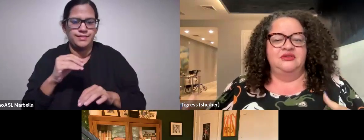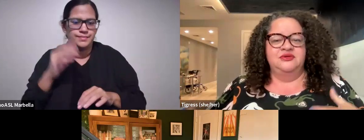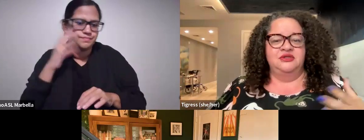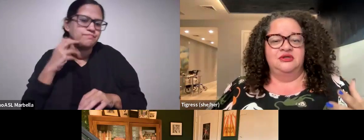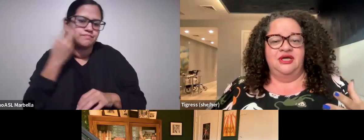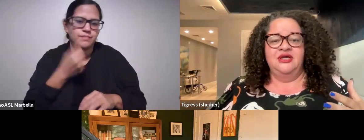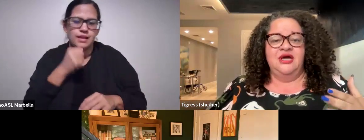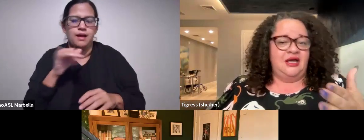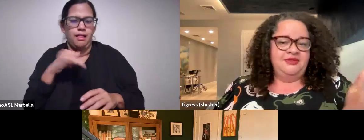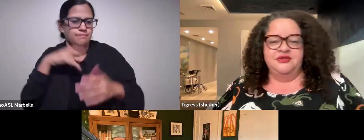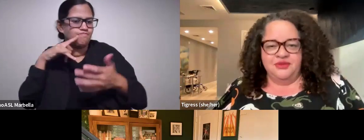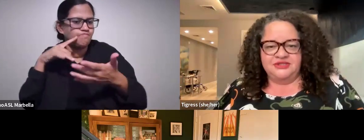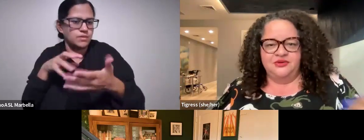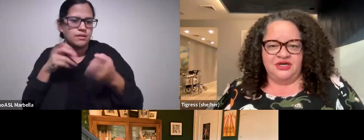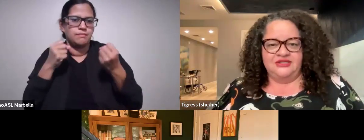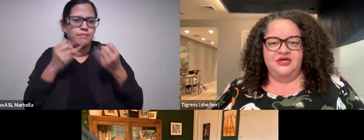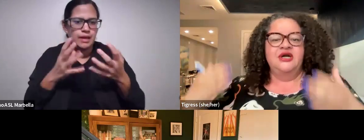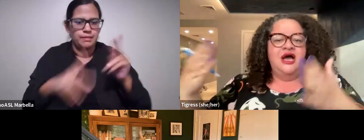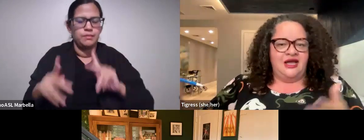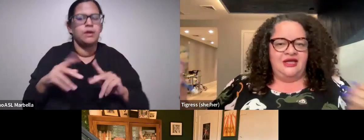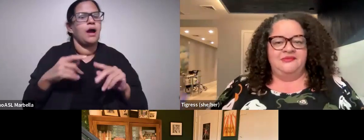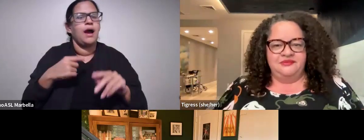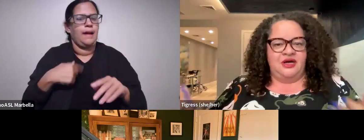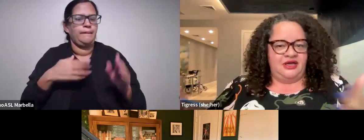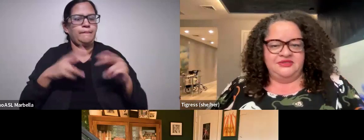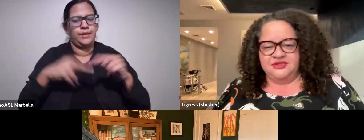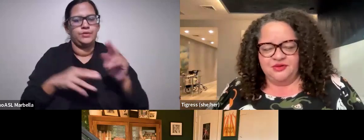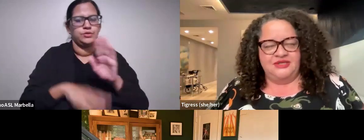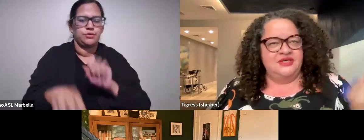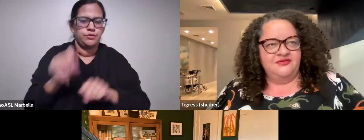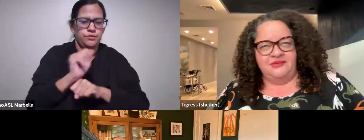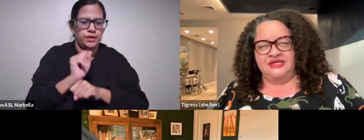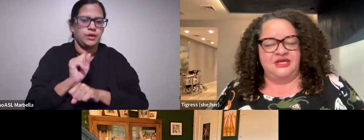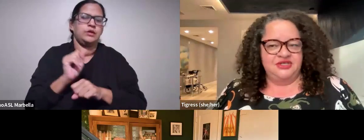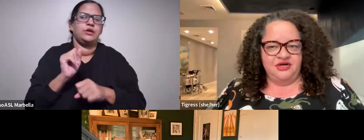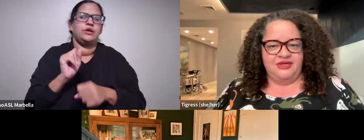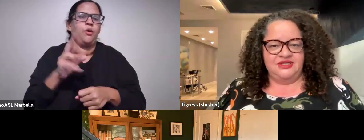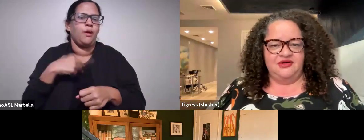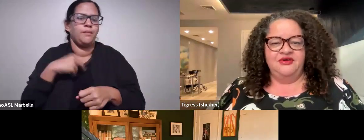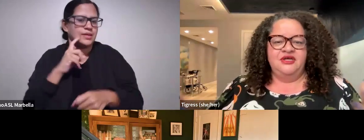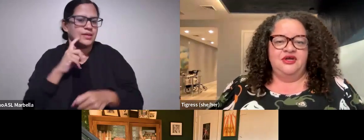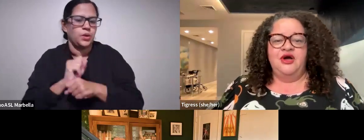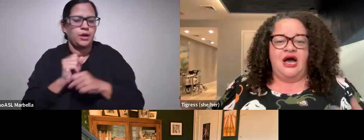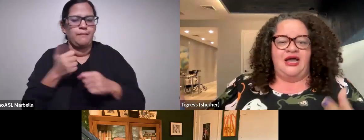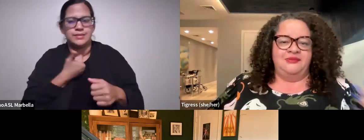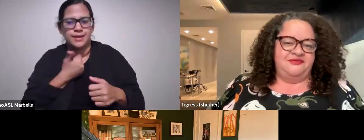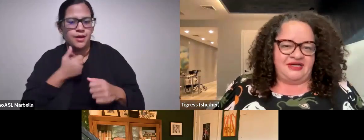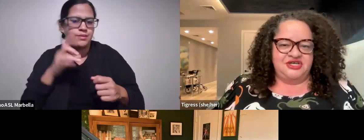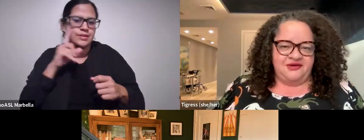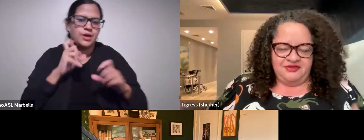it also can look like I built a career as an organizer. I am a sex worker myself, or I'm a sex educator myself. I am a fat chef.